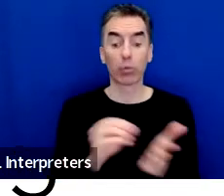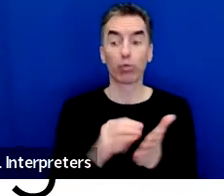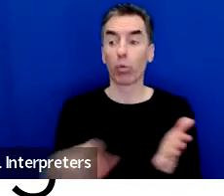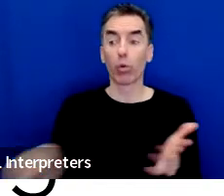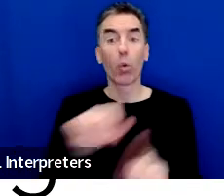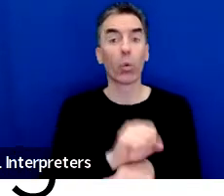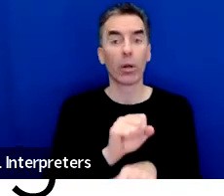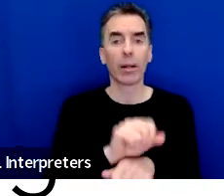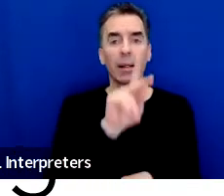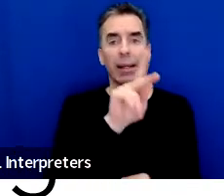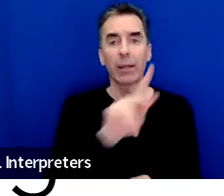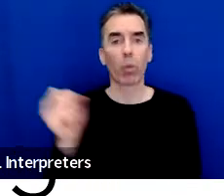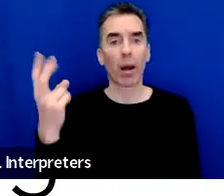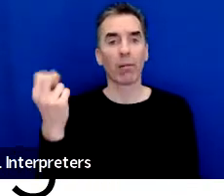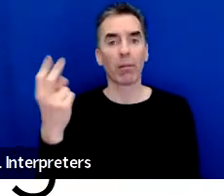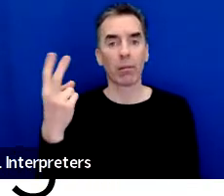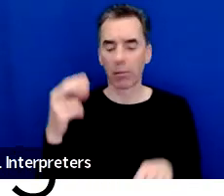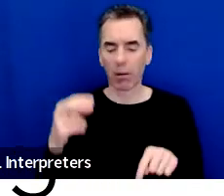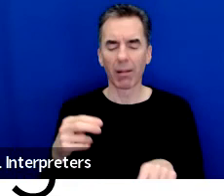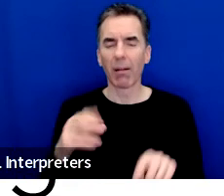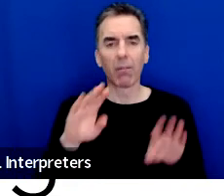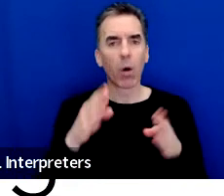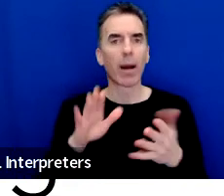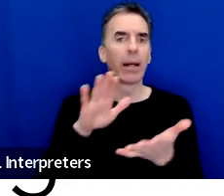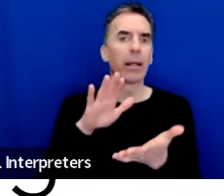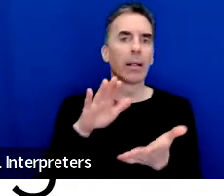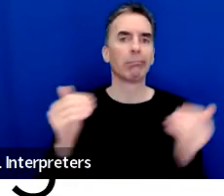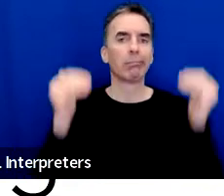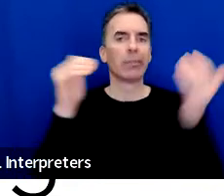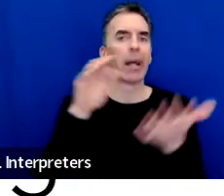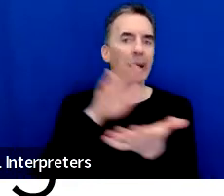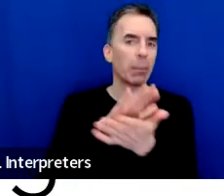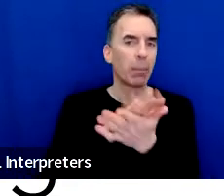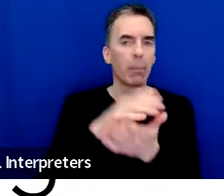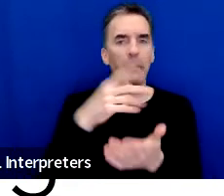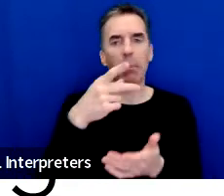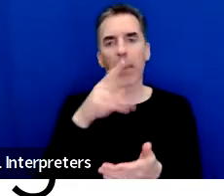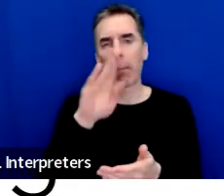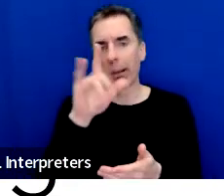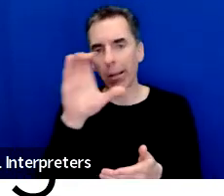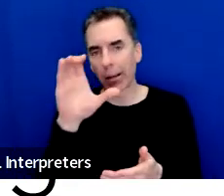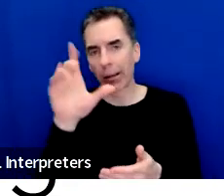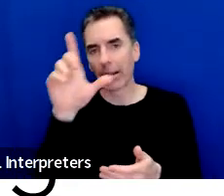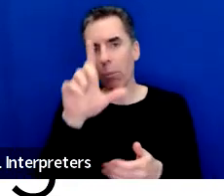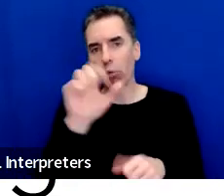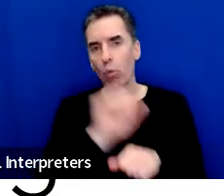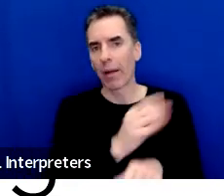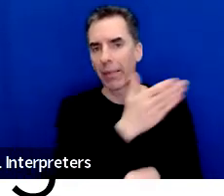The book was focused more on academic public library work. So I wanted to look for things that would be more relevant to